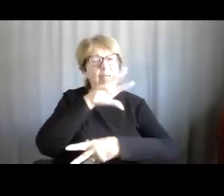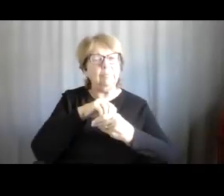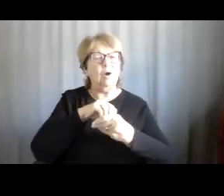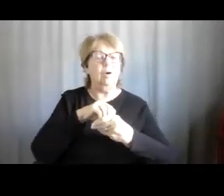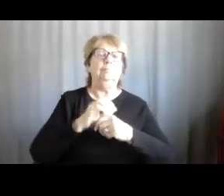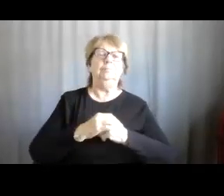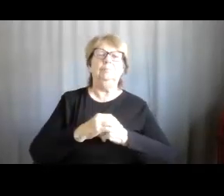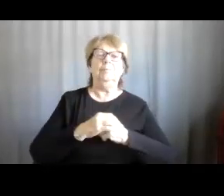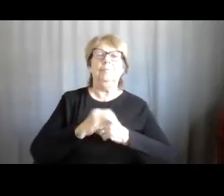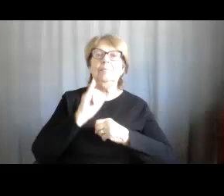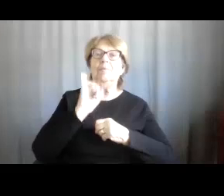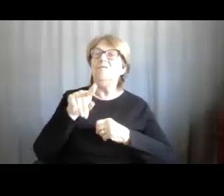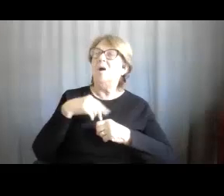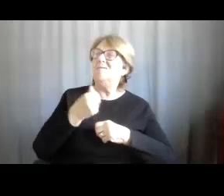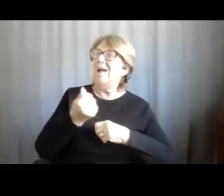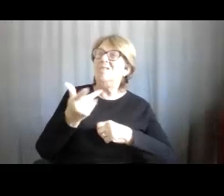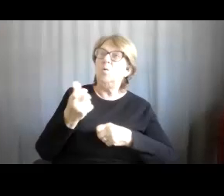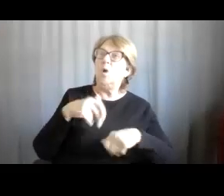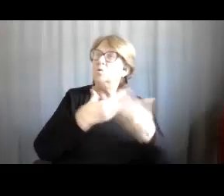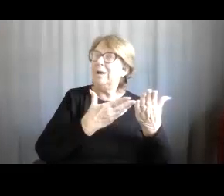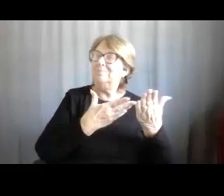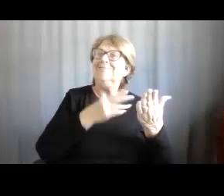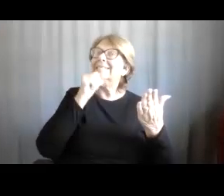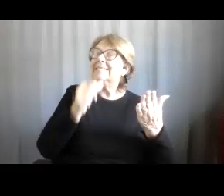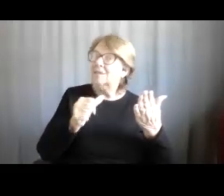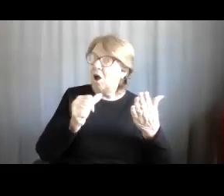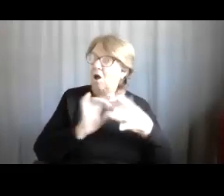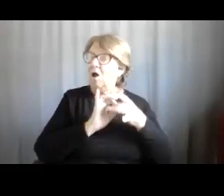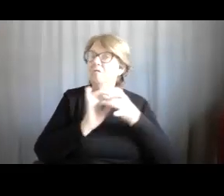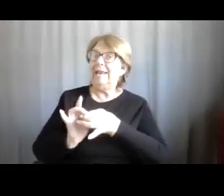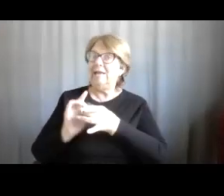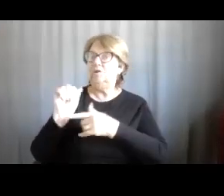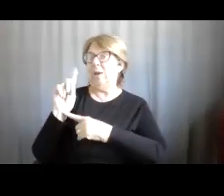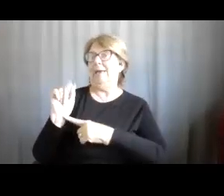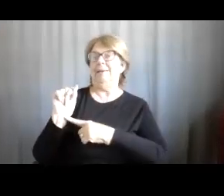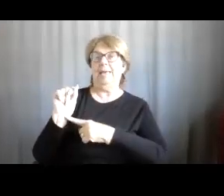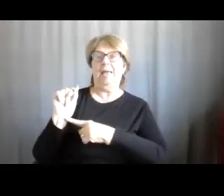that you would like to bring up that is not related to the ADA, please send me an e-mail